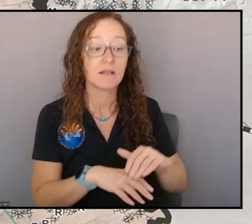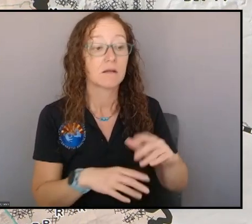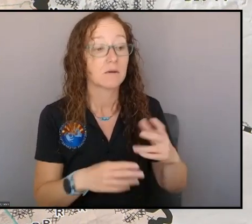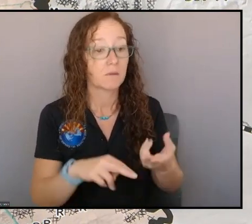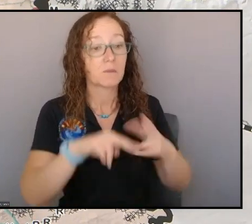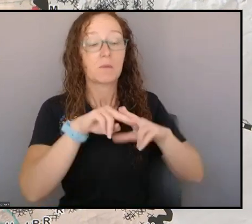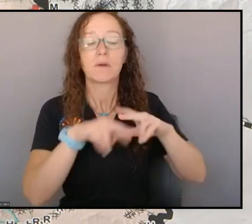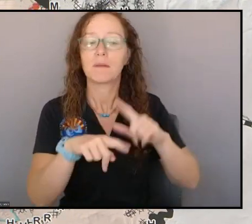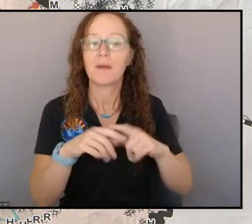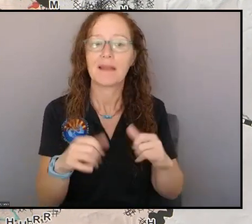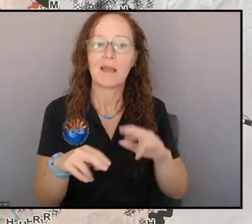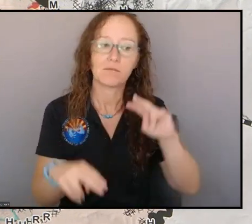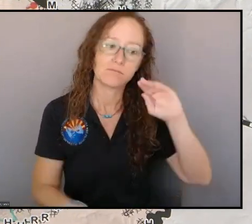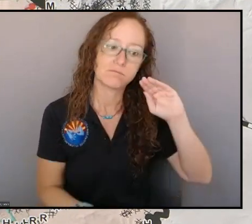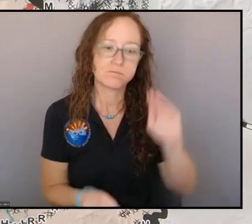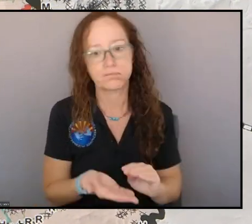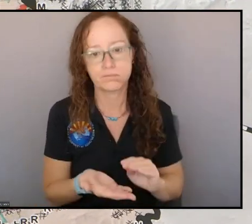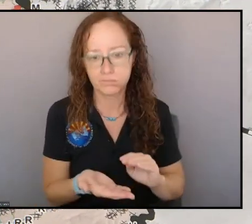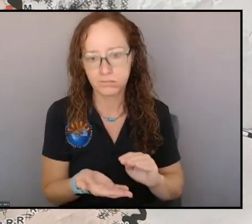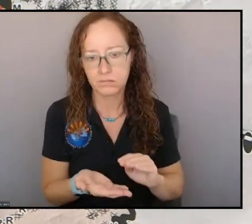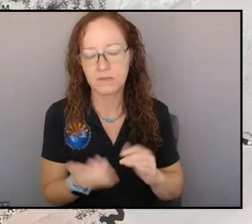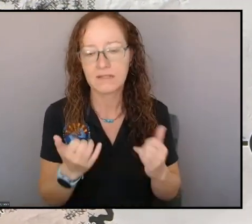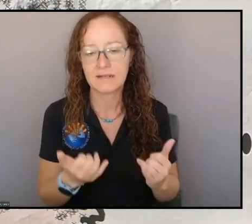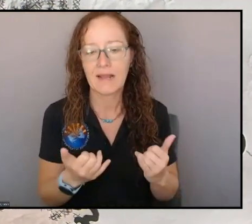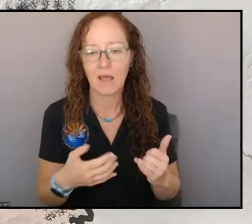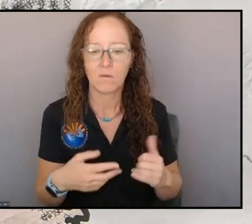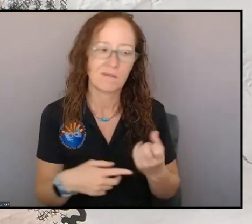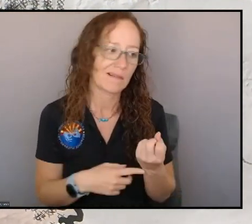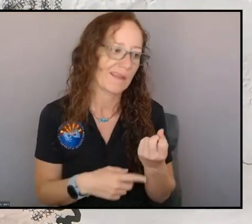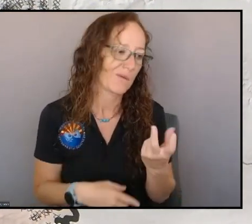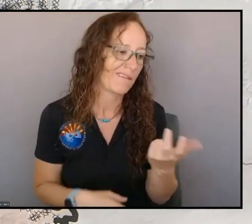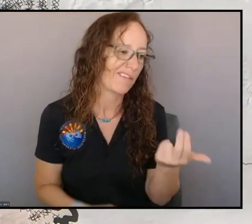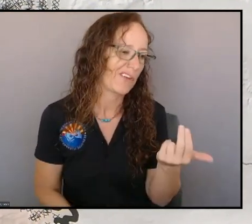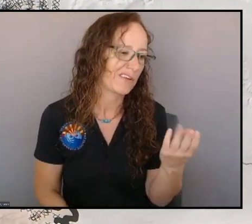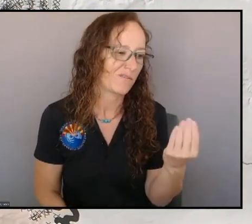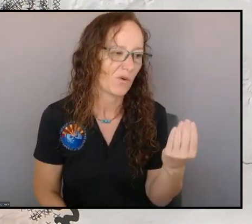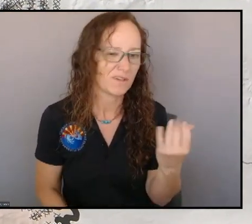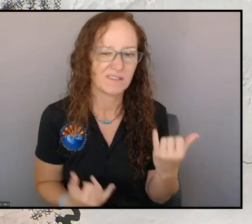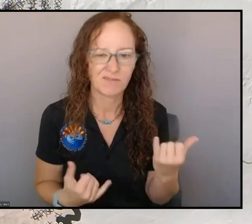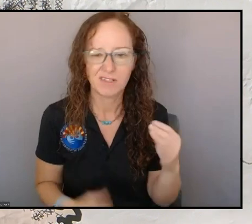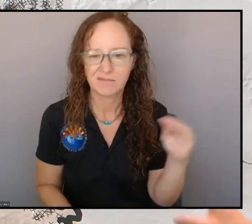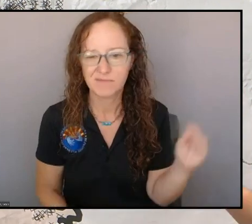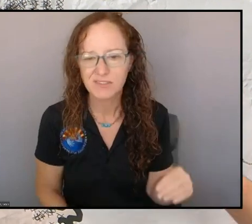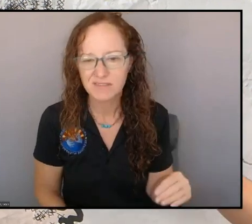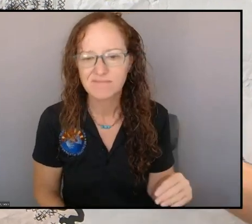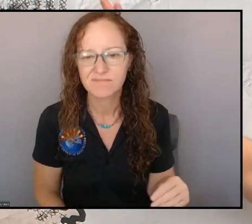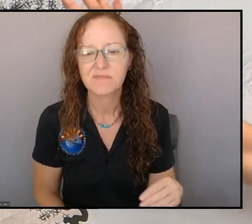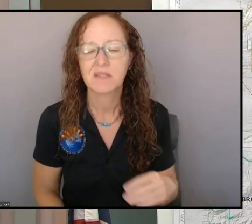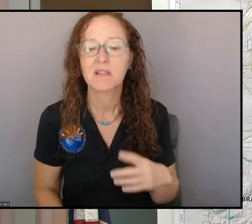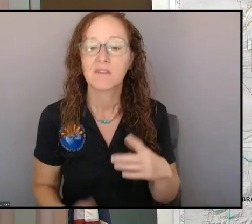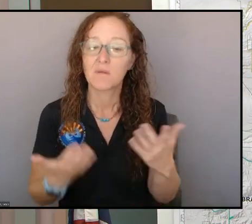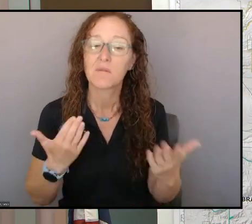low teens out there and expecting some single-digit humidity as well. So, especially on the eastern